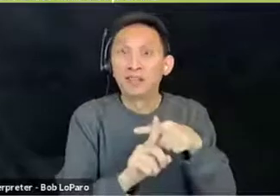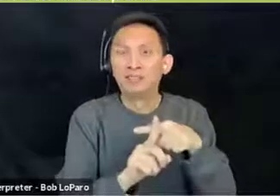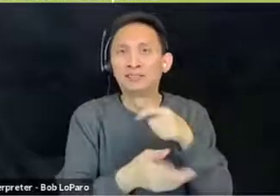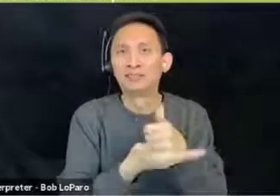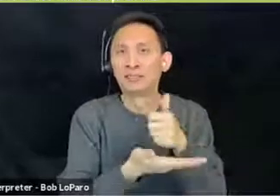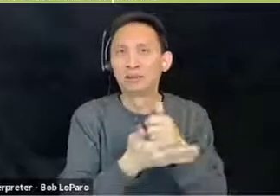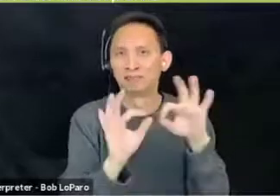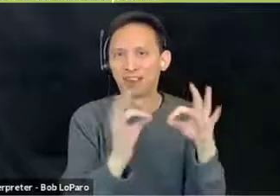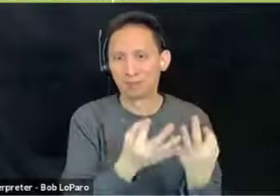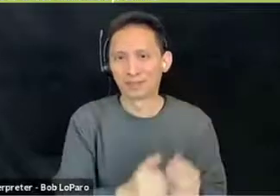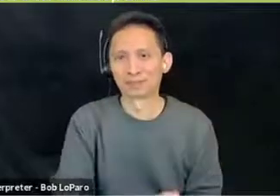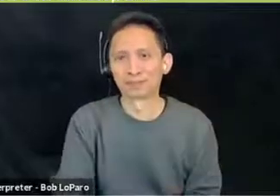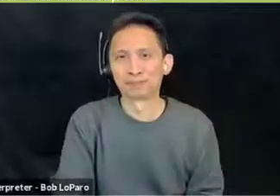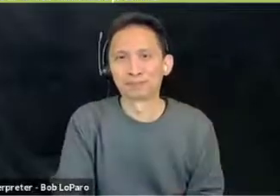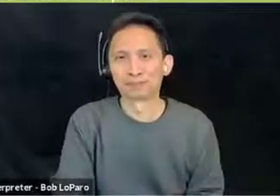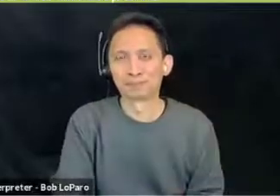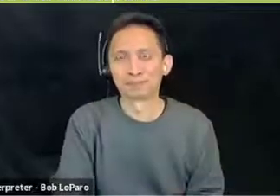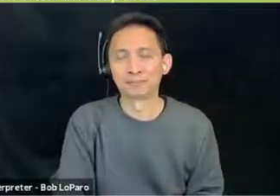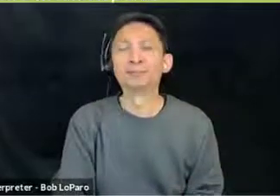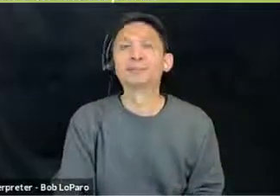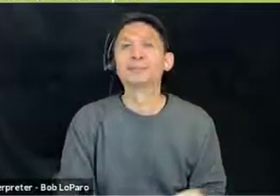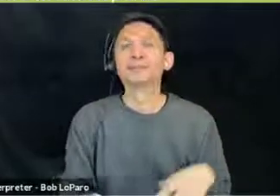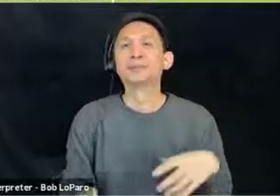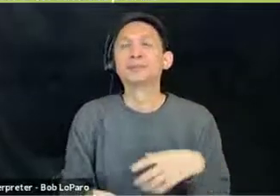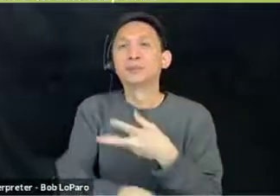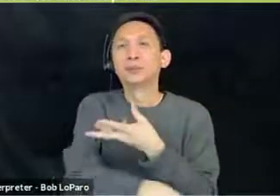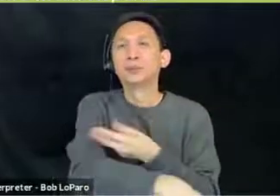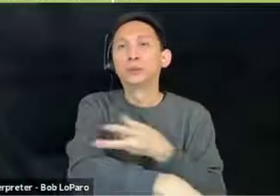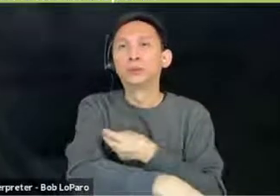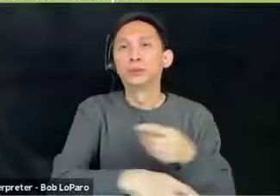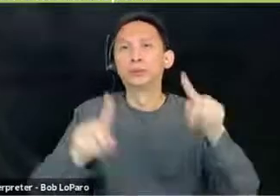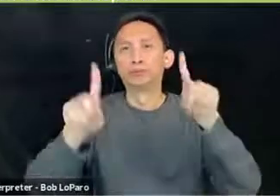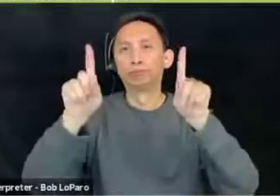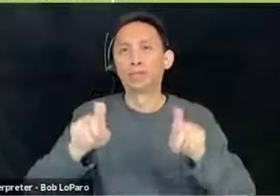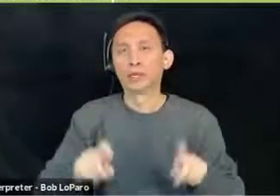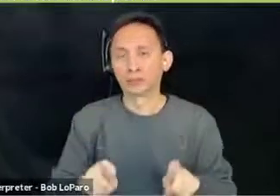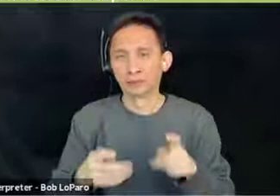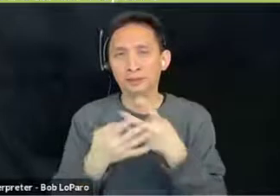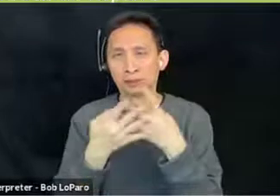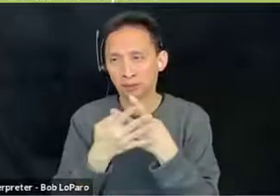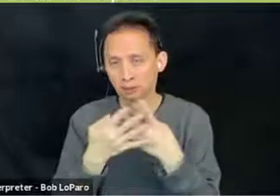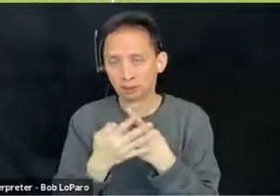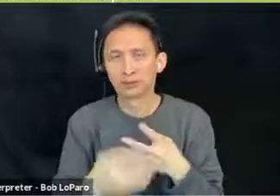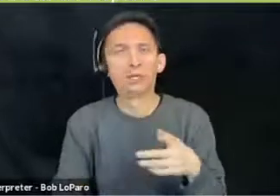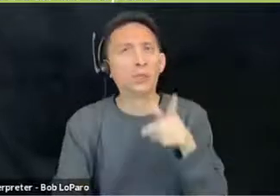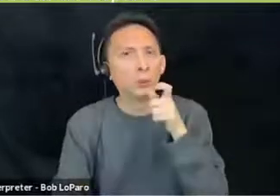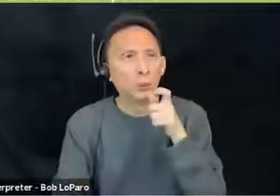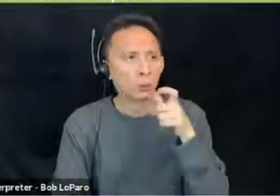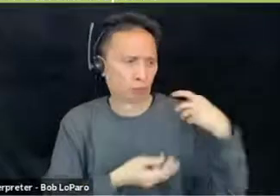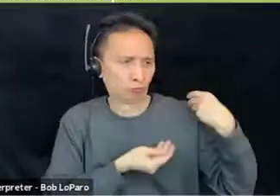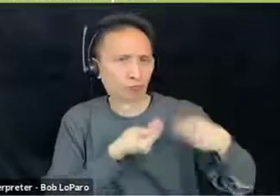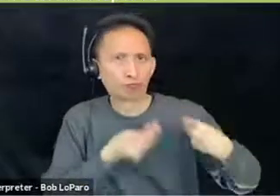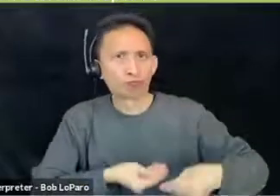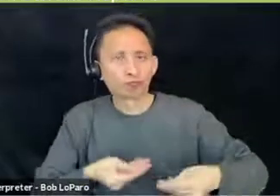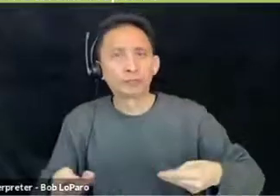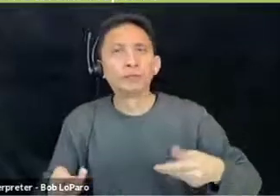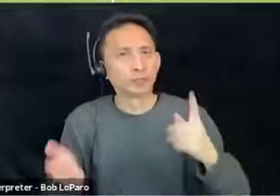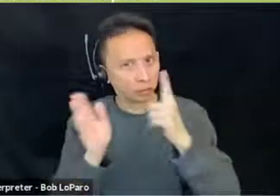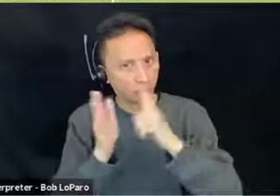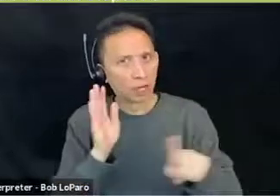Carrier screening is something that the GFPD has been really involved in for the past 10 years.